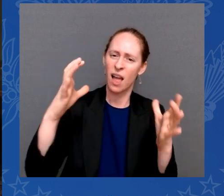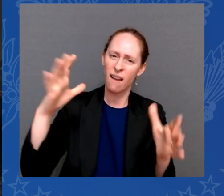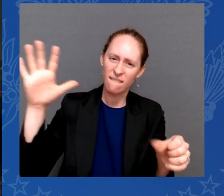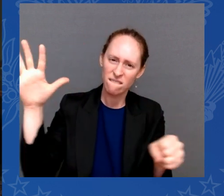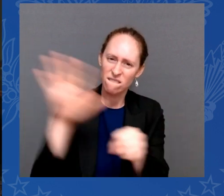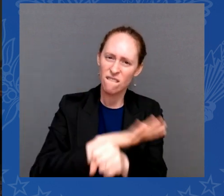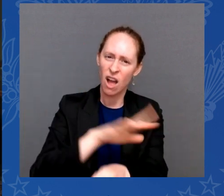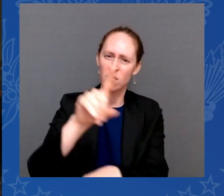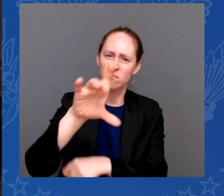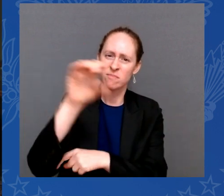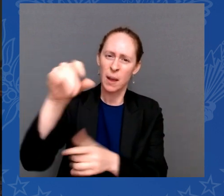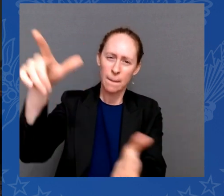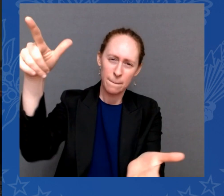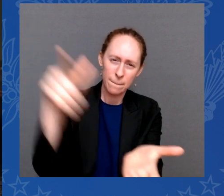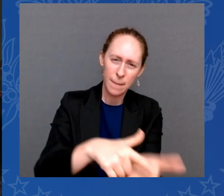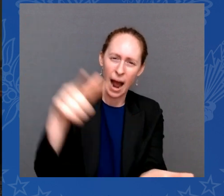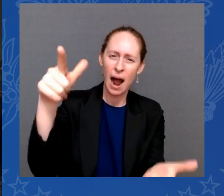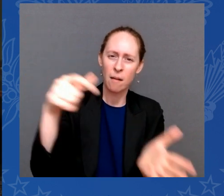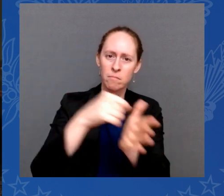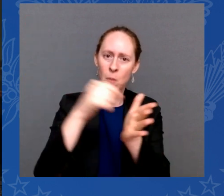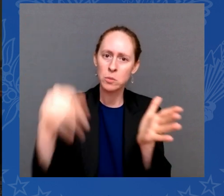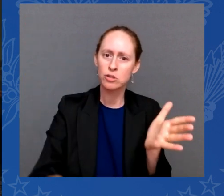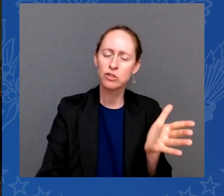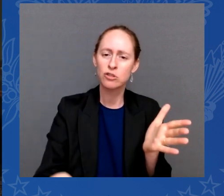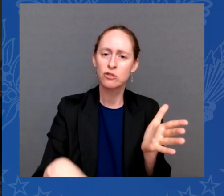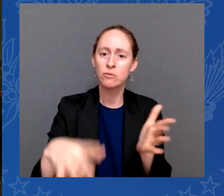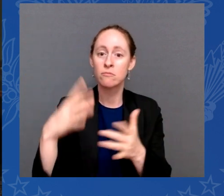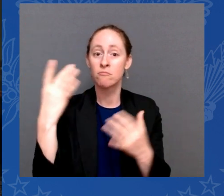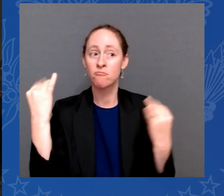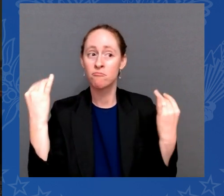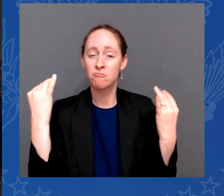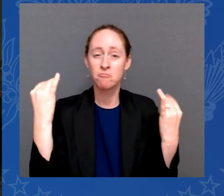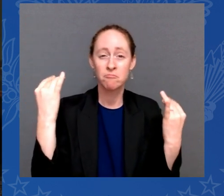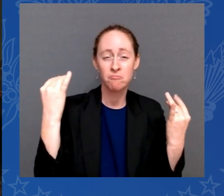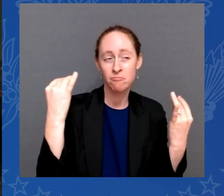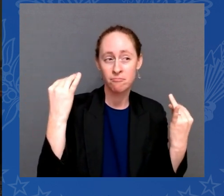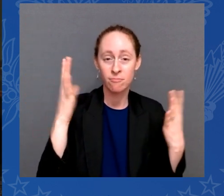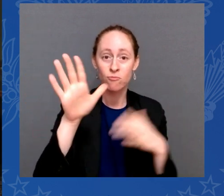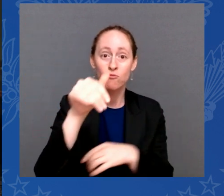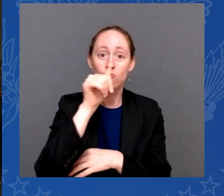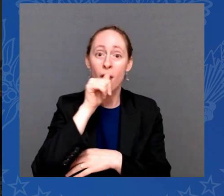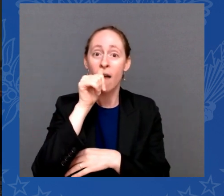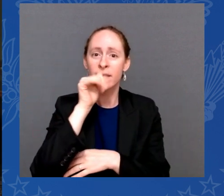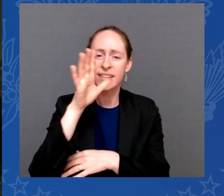But as I've said before, this fight is not over. And we saw that last night in Kansas.